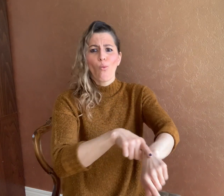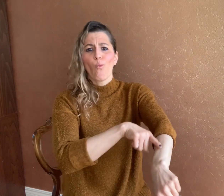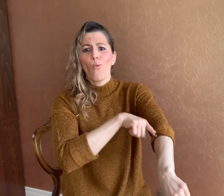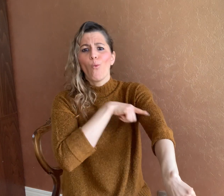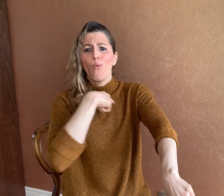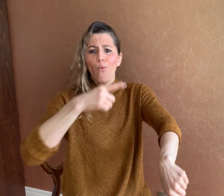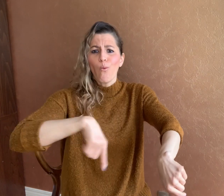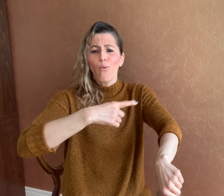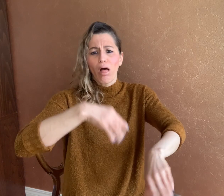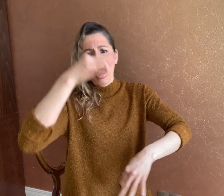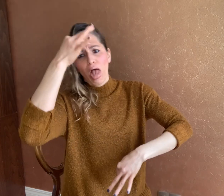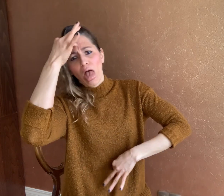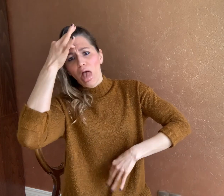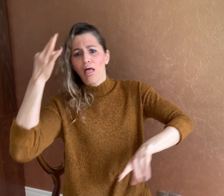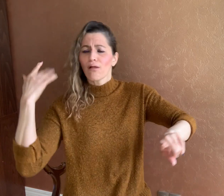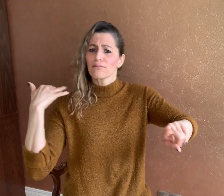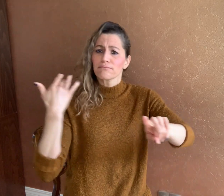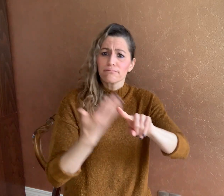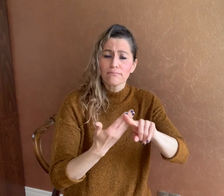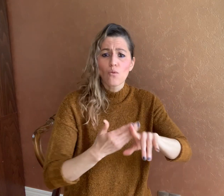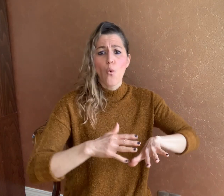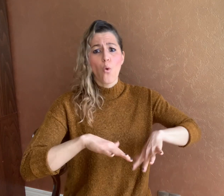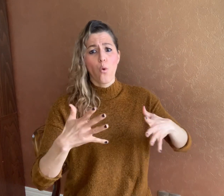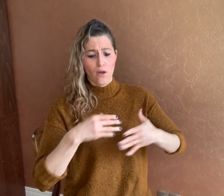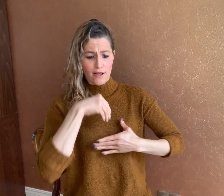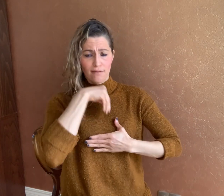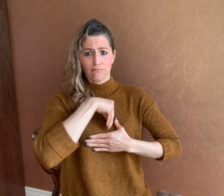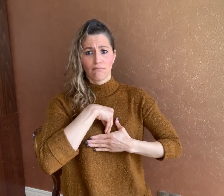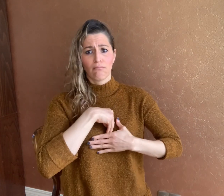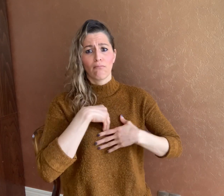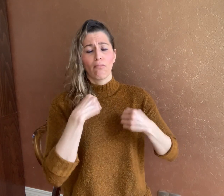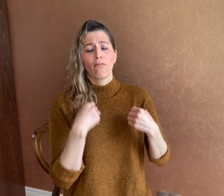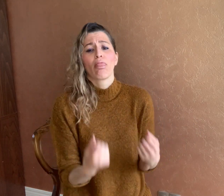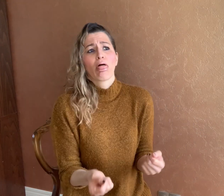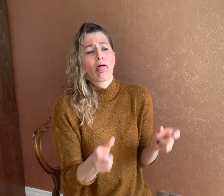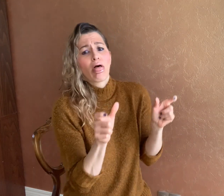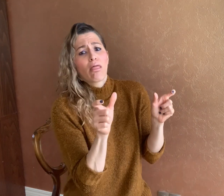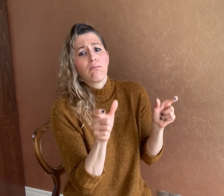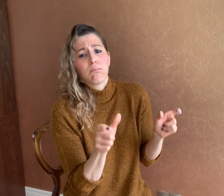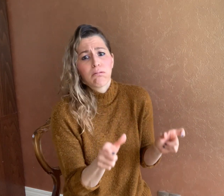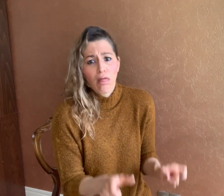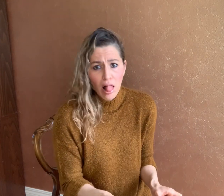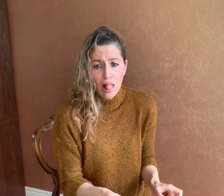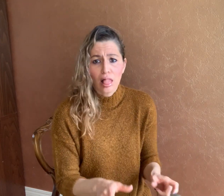long-term medical condition, weak immune system,